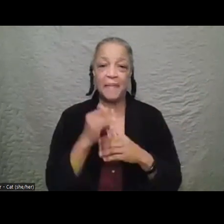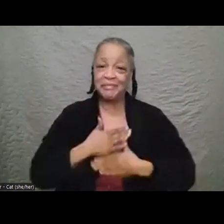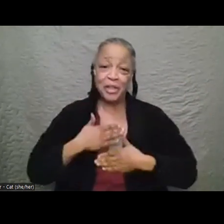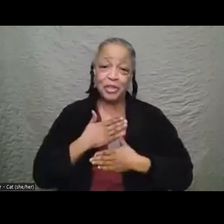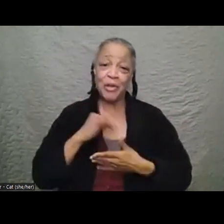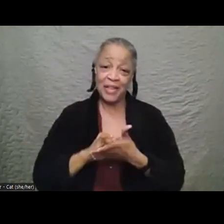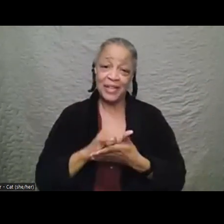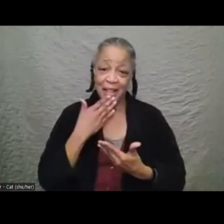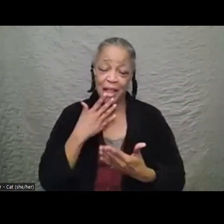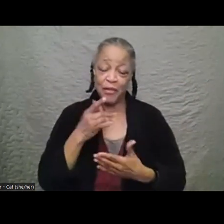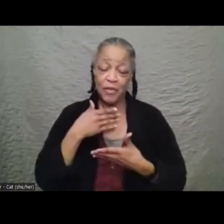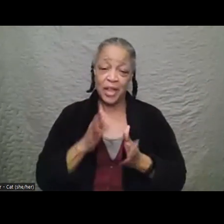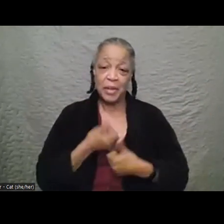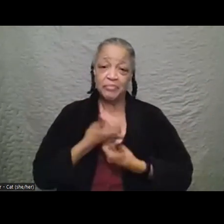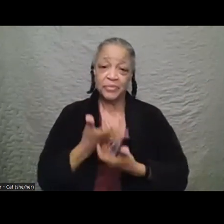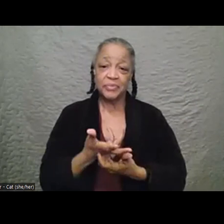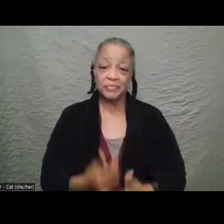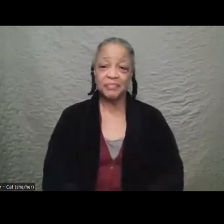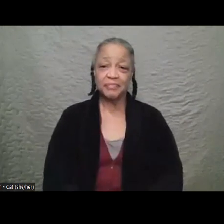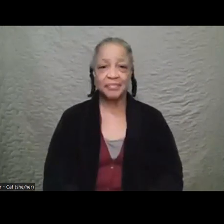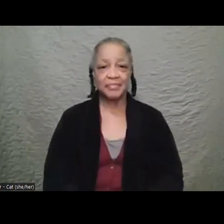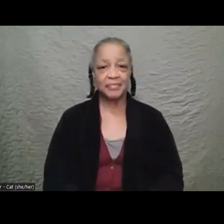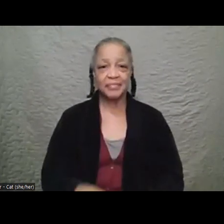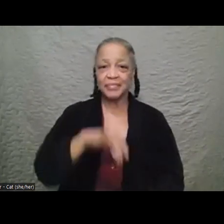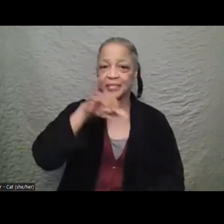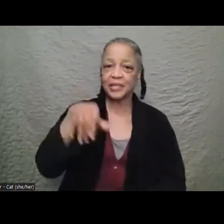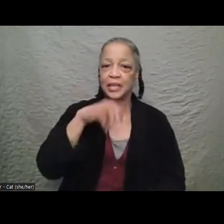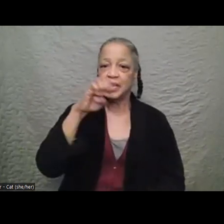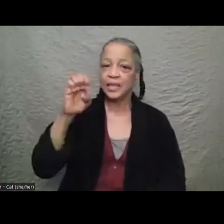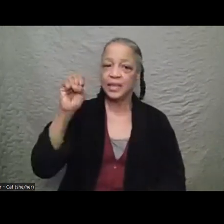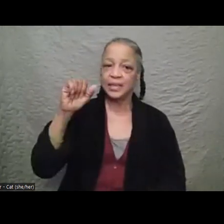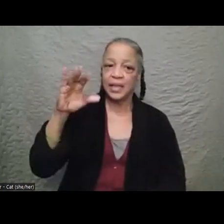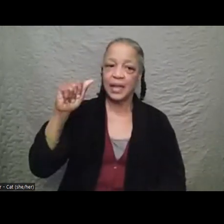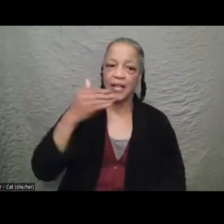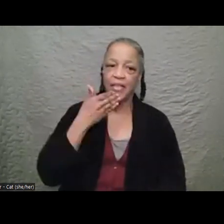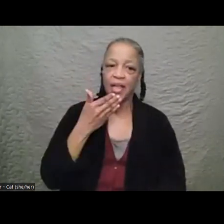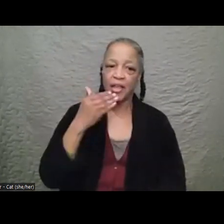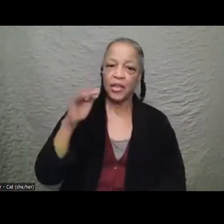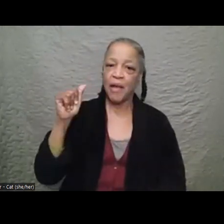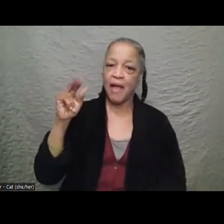Thank you so much , it was very helpful to hear from you.